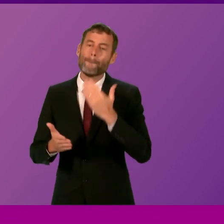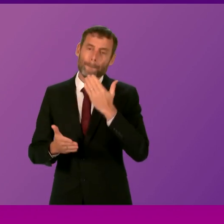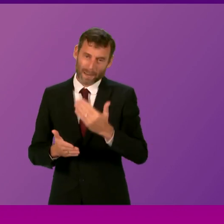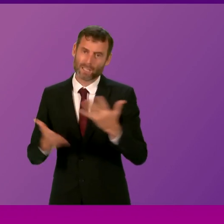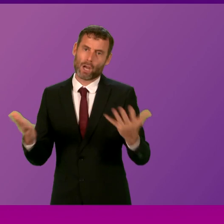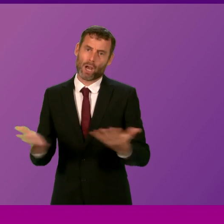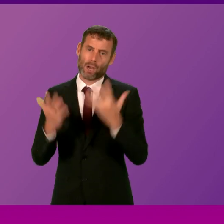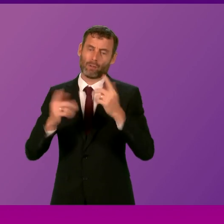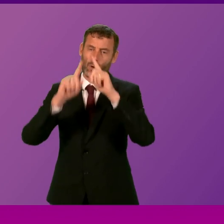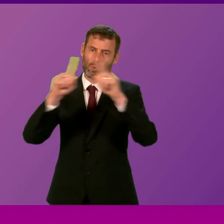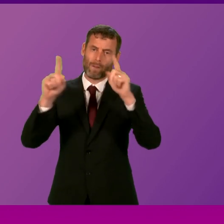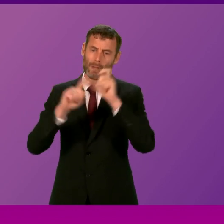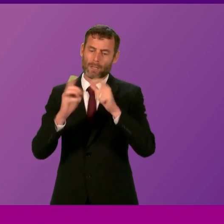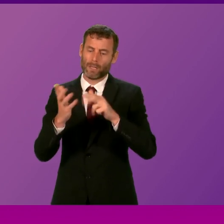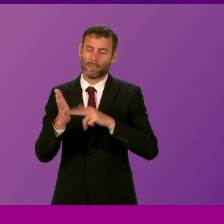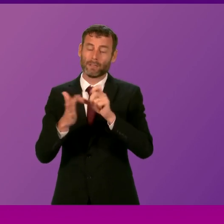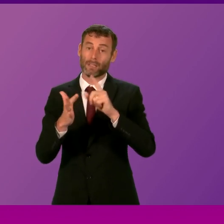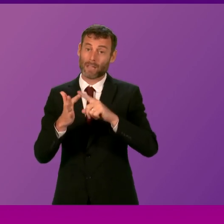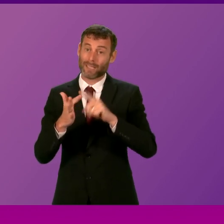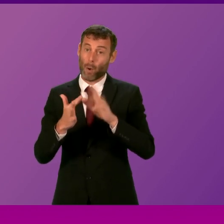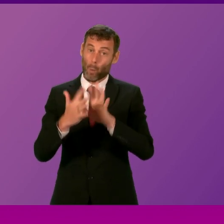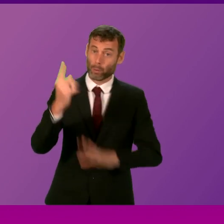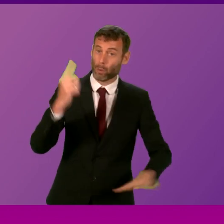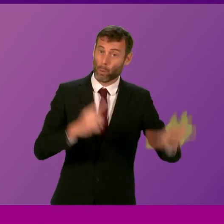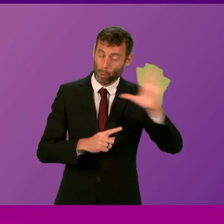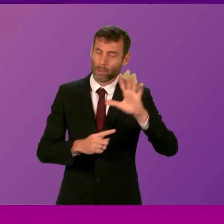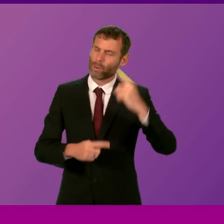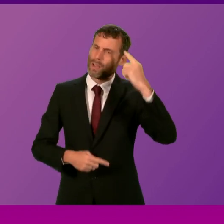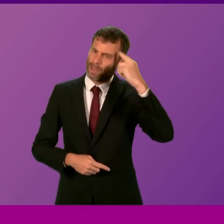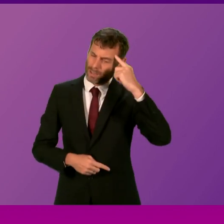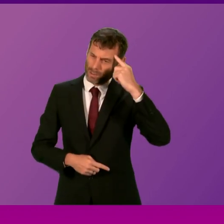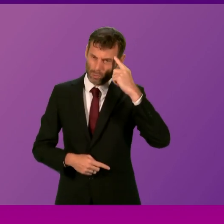city of Dundee and across the country to meet the demands of campus unions?